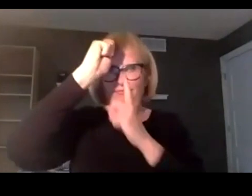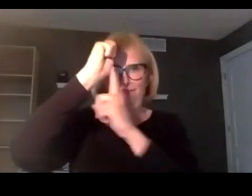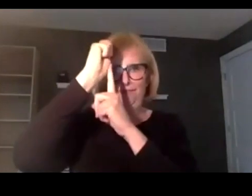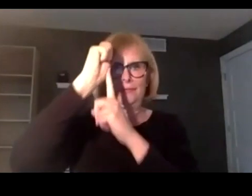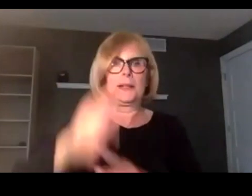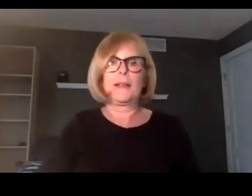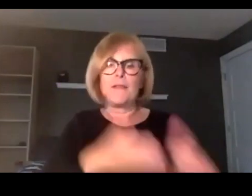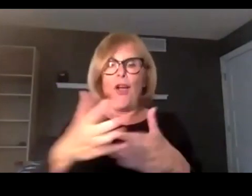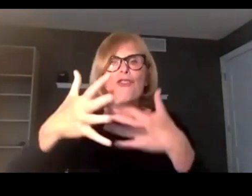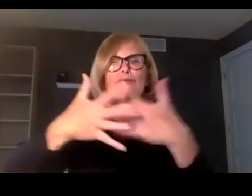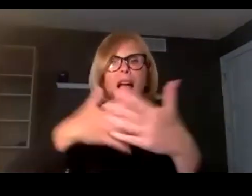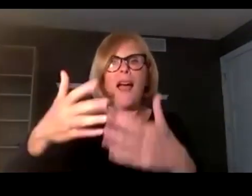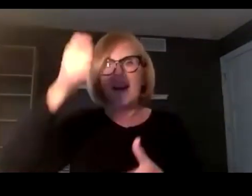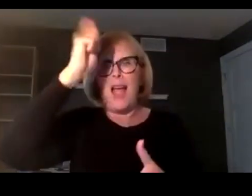then the blue caps,